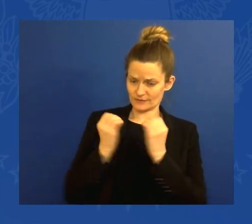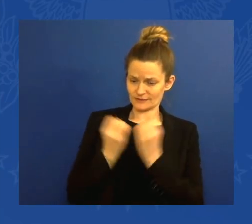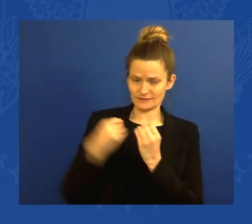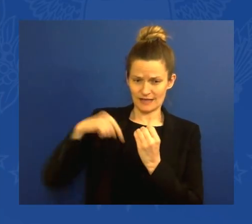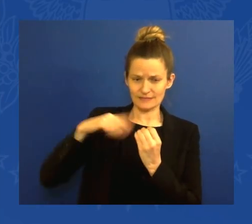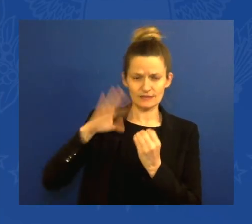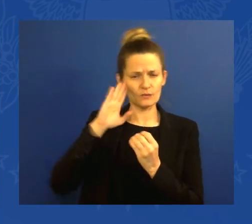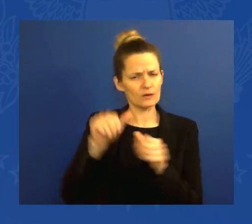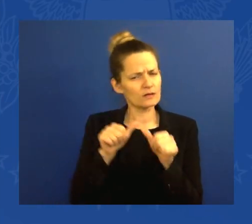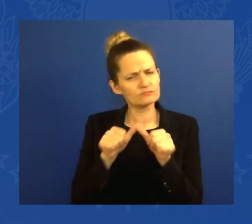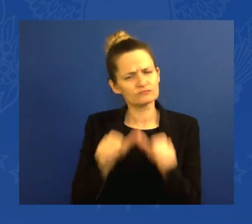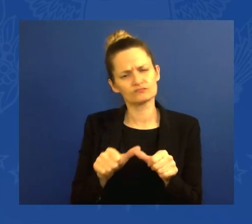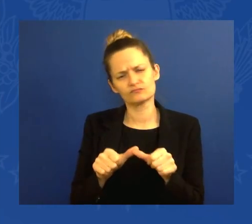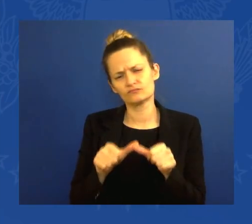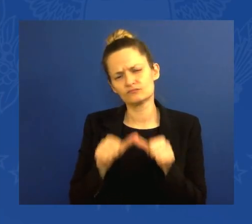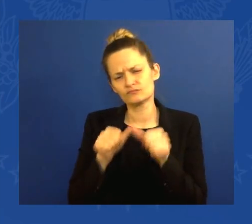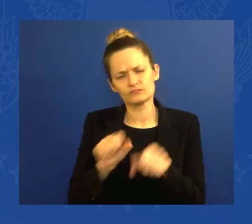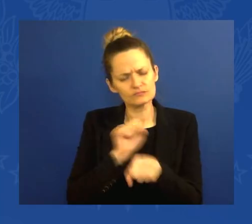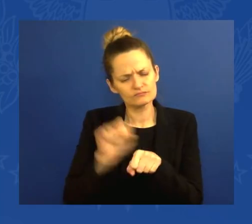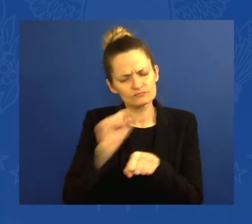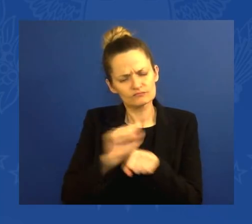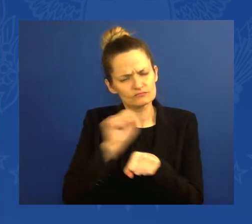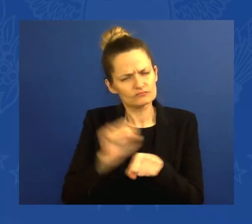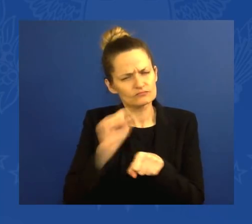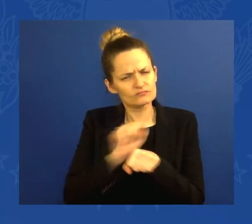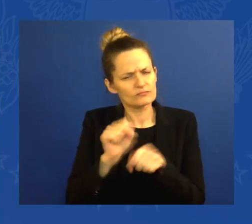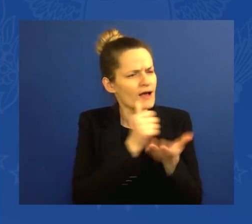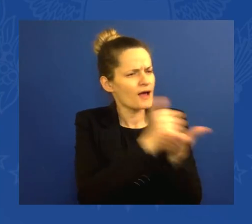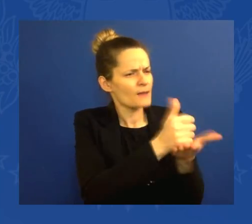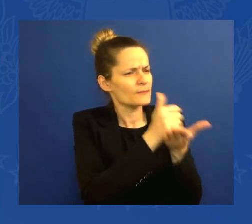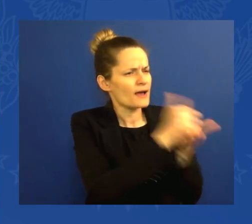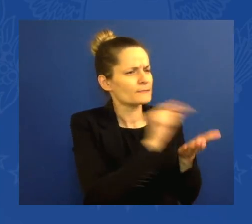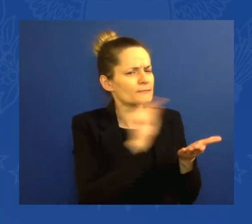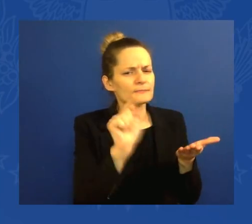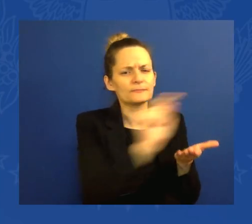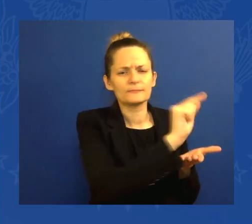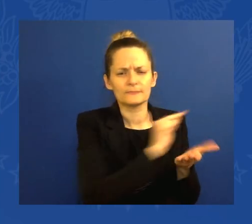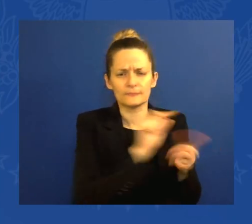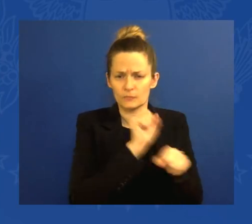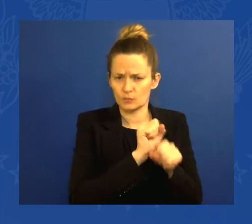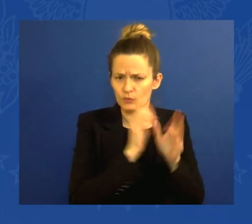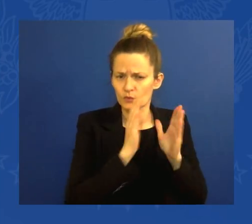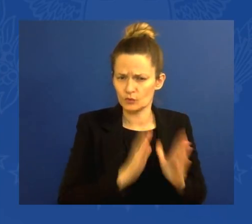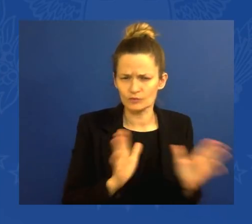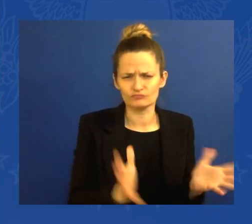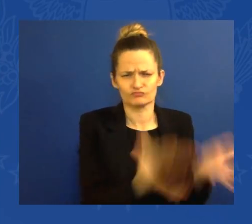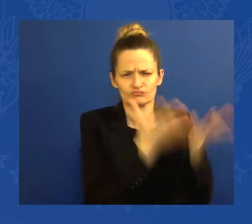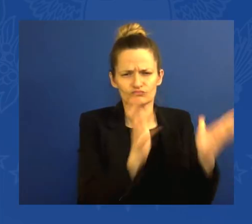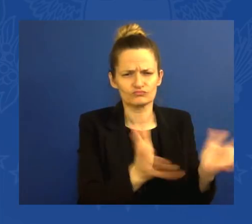so they can also seek justice. I often say that I did all of this for my children.